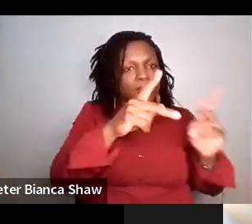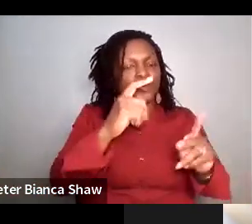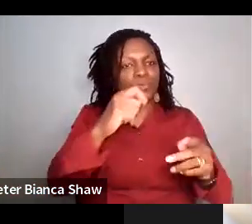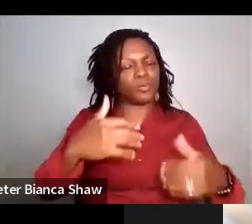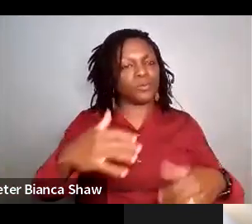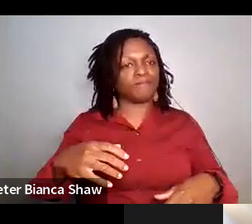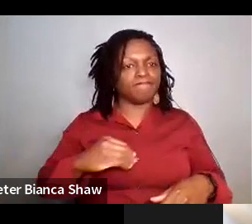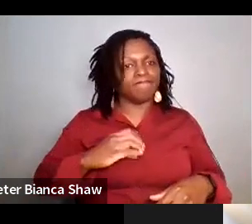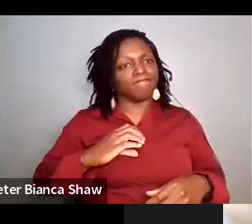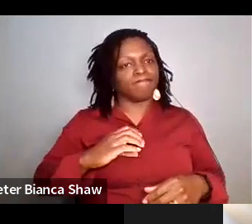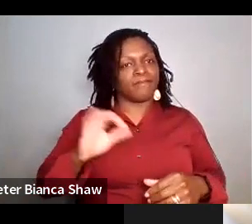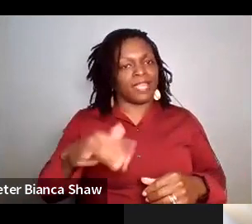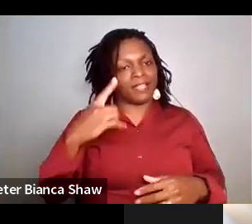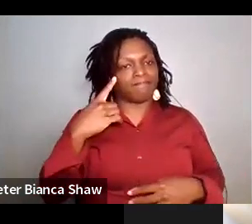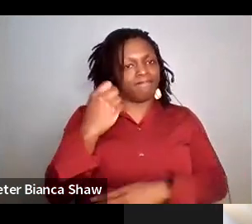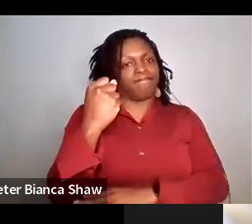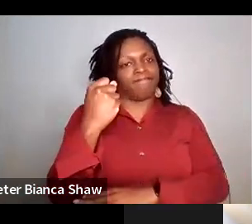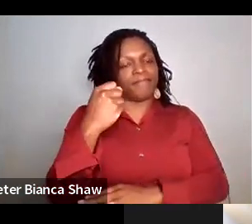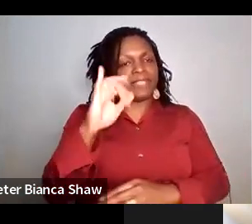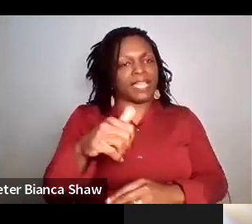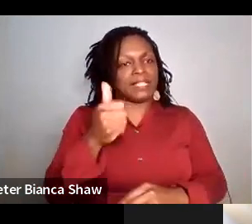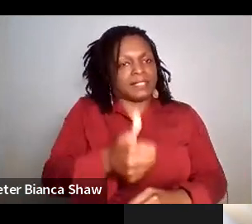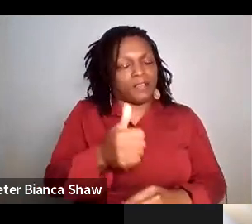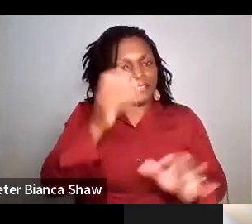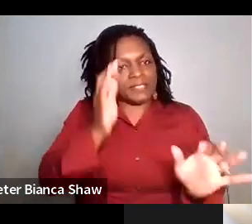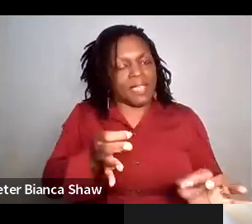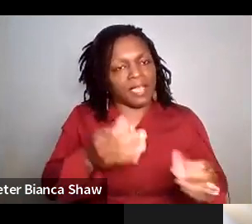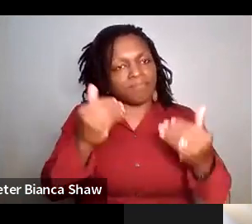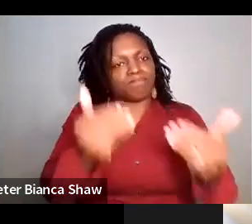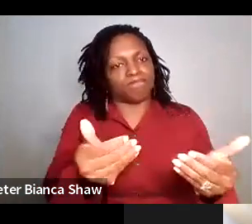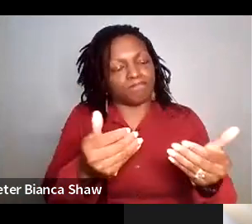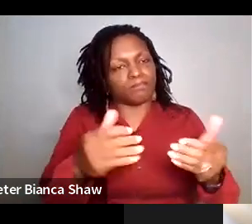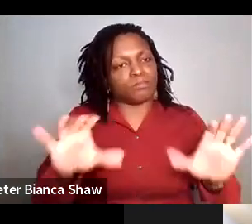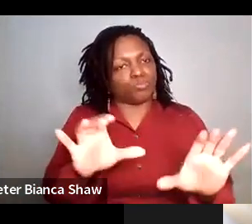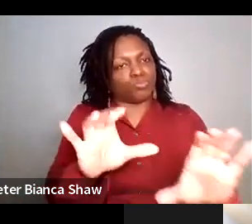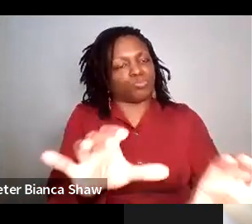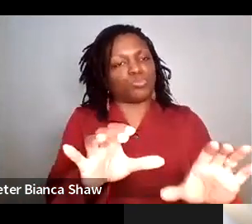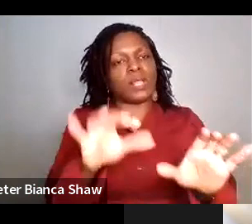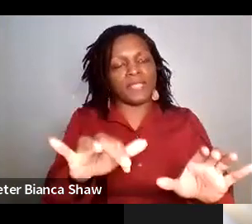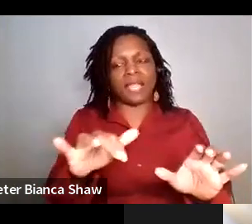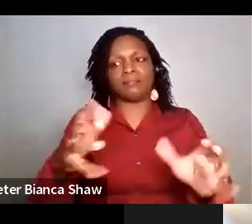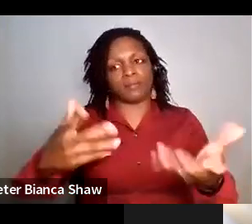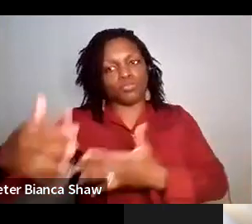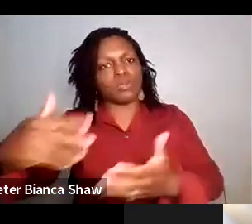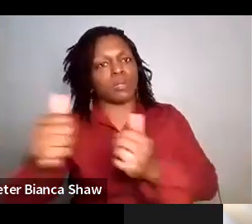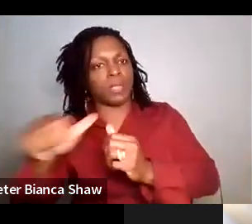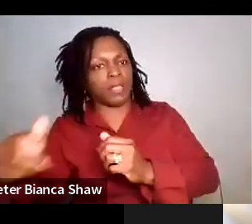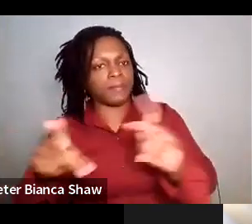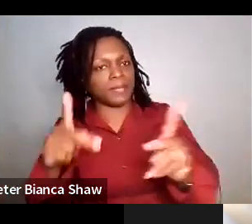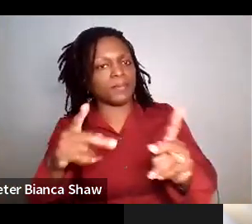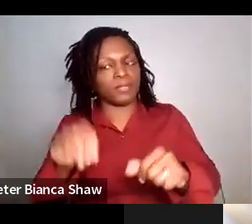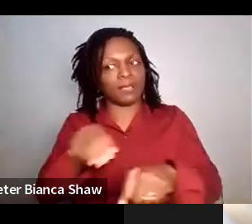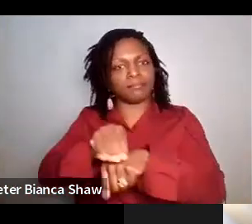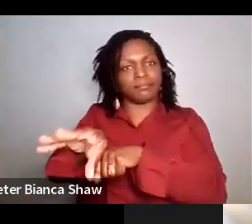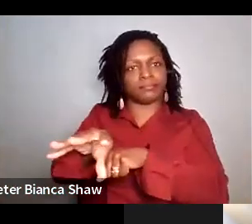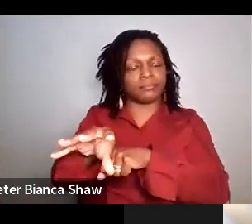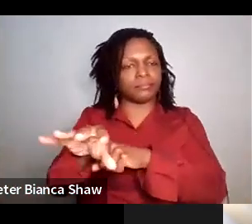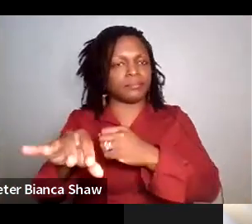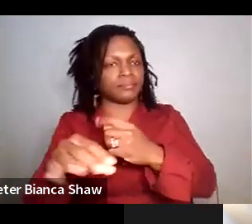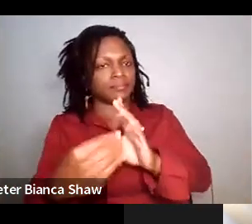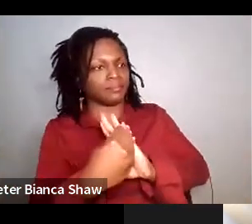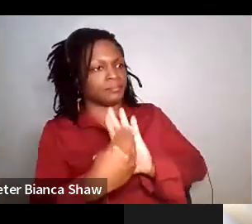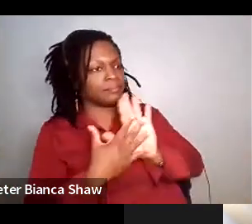A self-determined life, and spending that time with other people, and learning from their experiences, so there's that I feel like there's that commonality there.